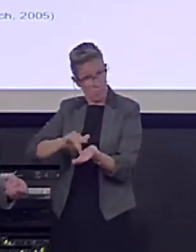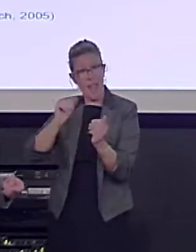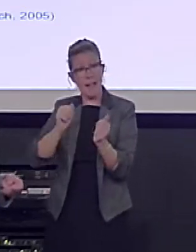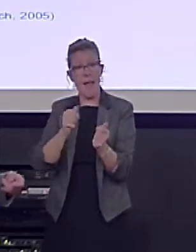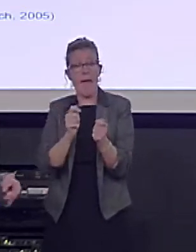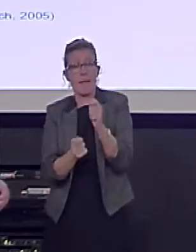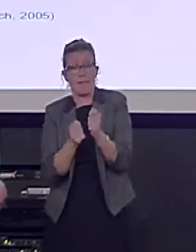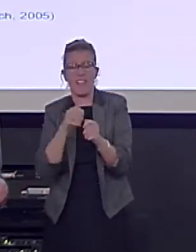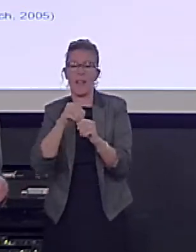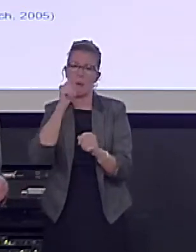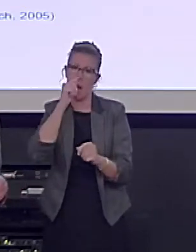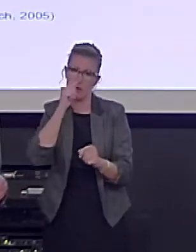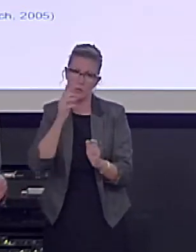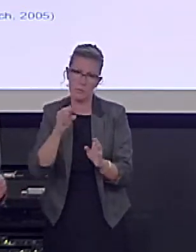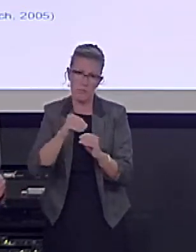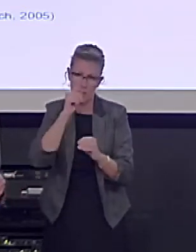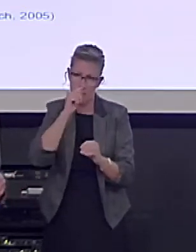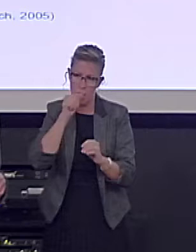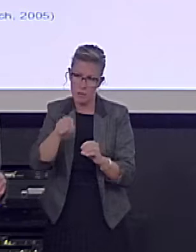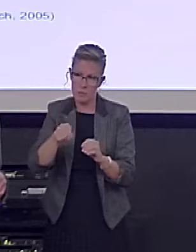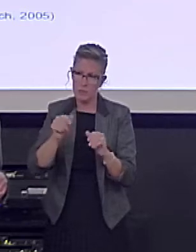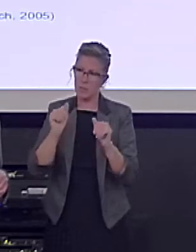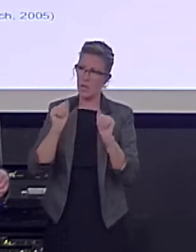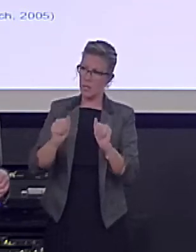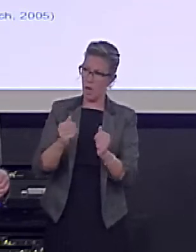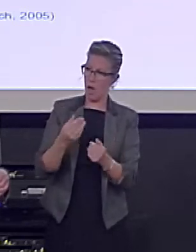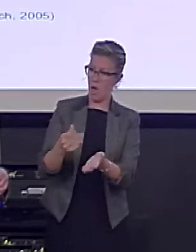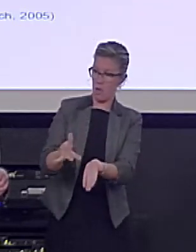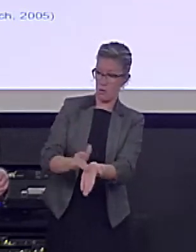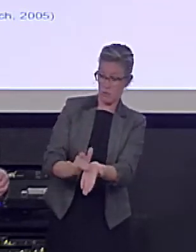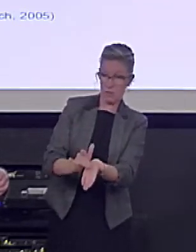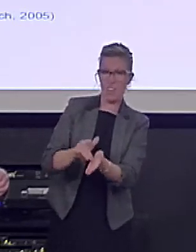in the mouse the areas in visual cortex which are associated